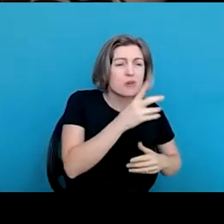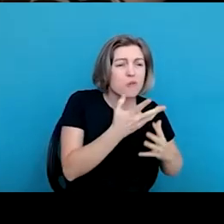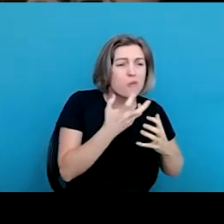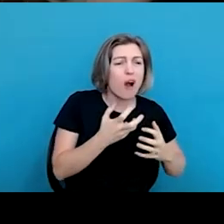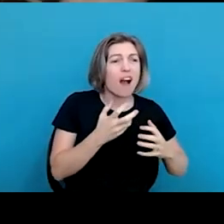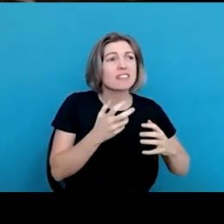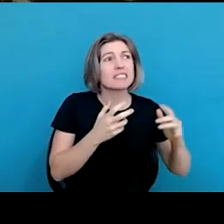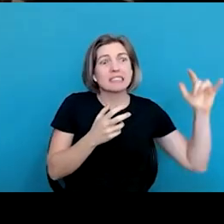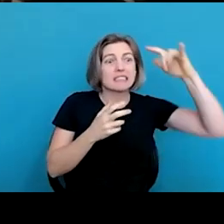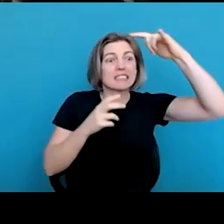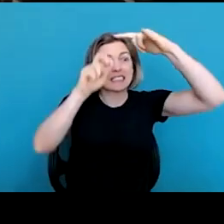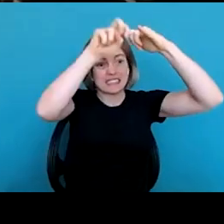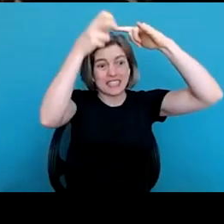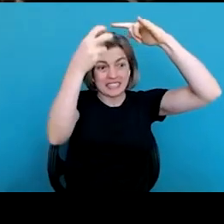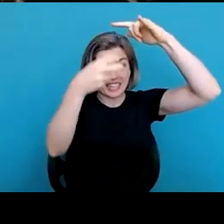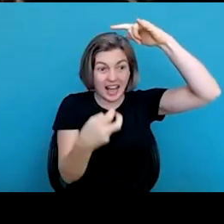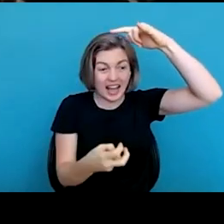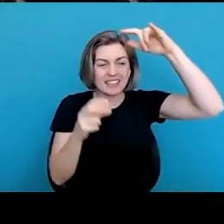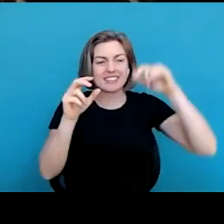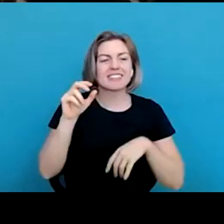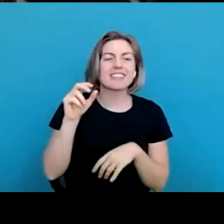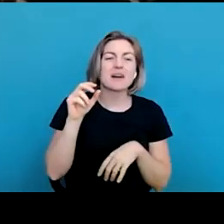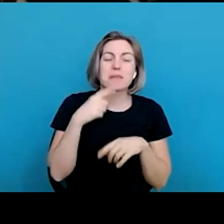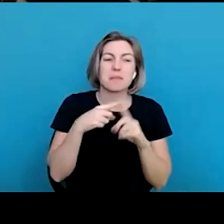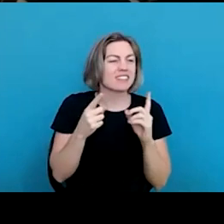not going to be the next thing but this is a way to do that.